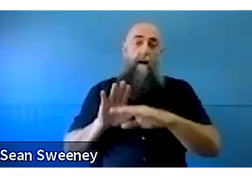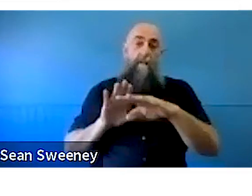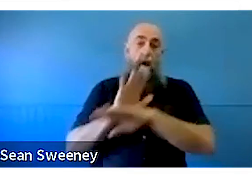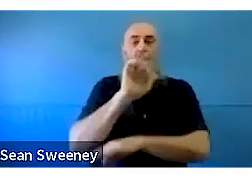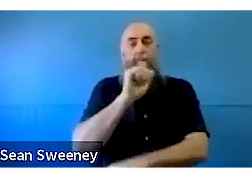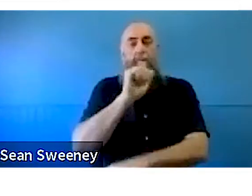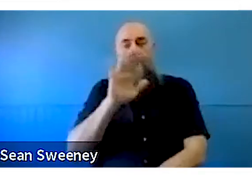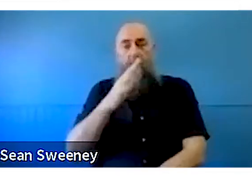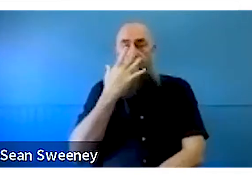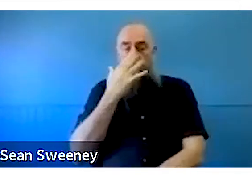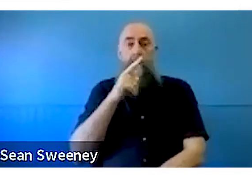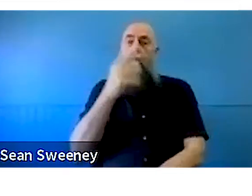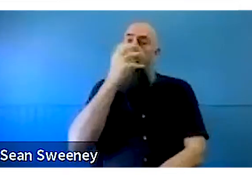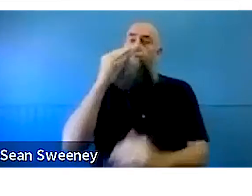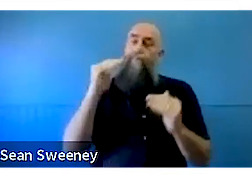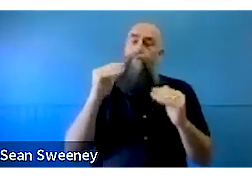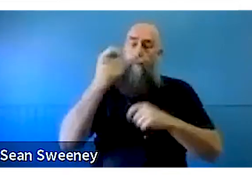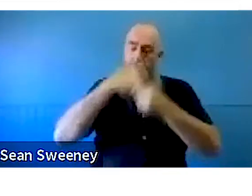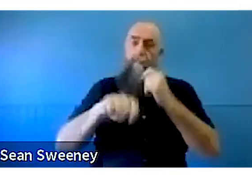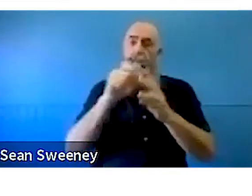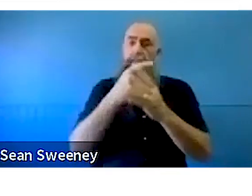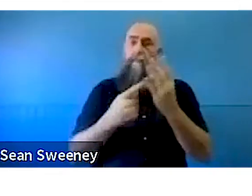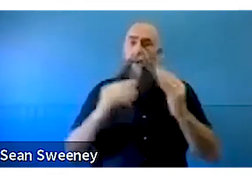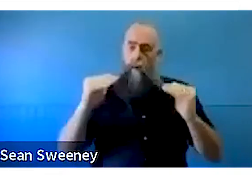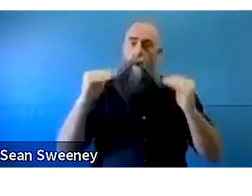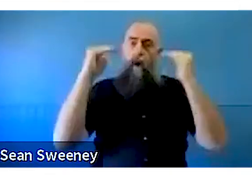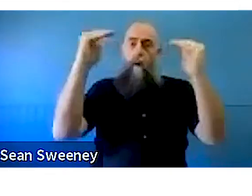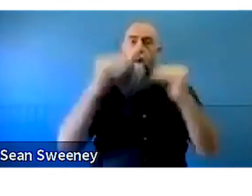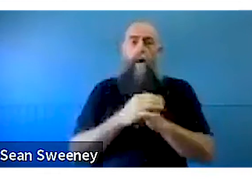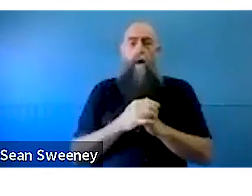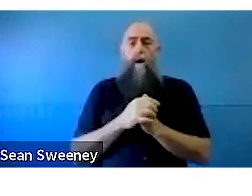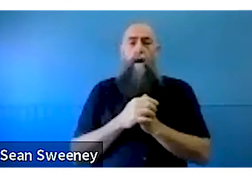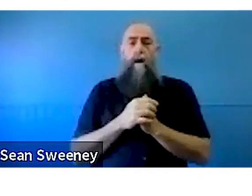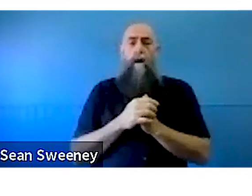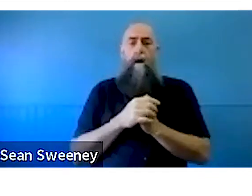In fact more than half aged 55 and over have a disability of some form